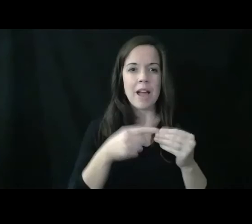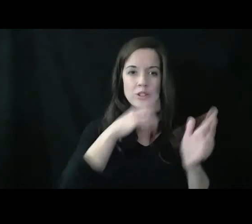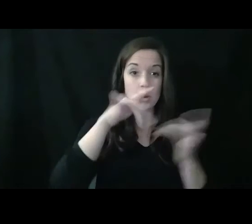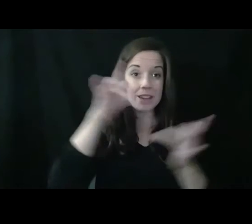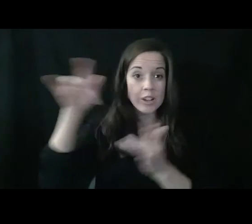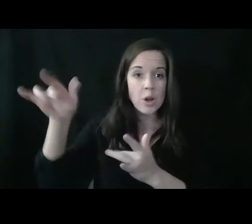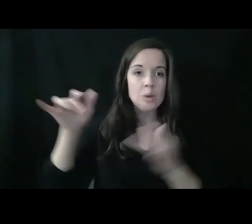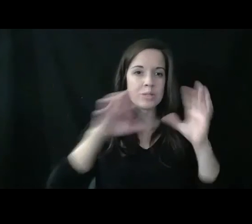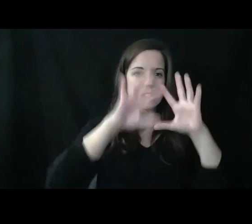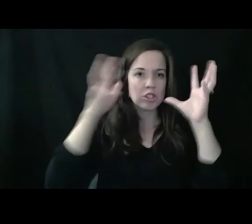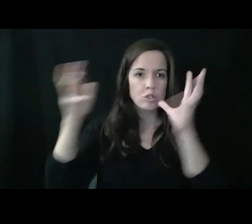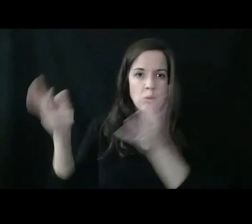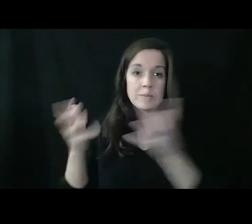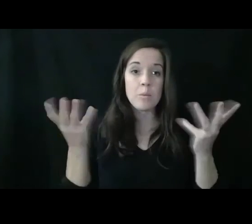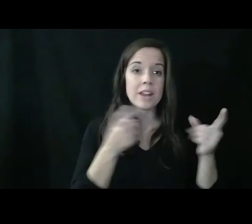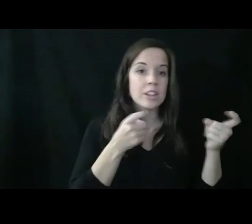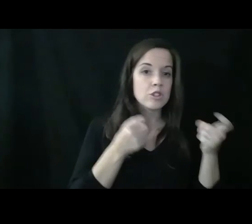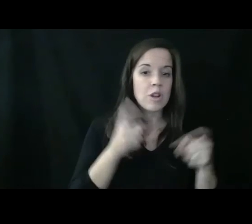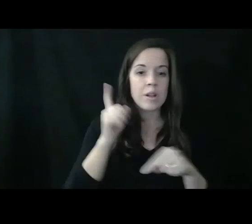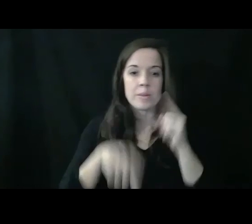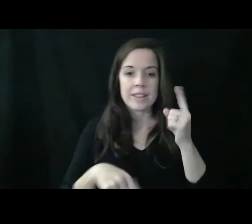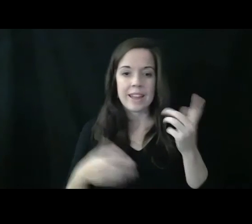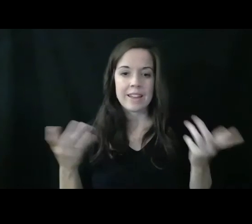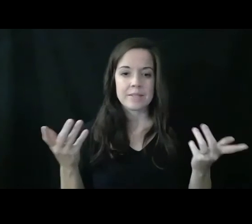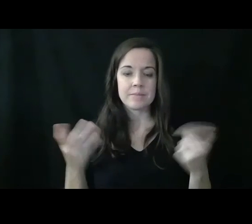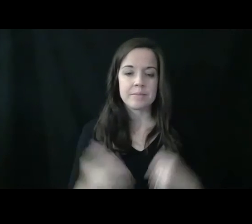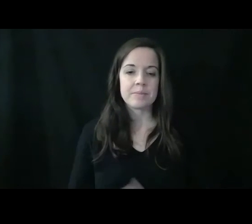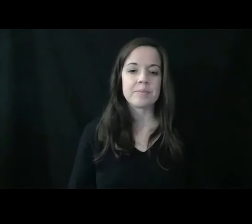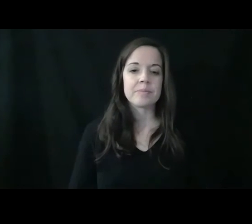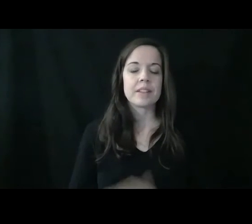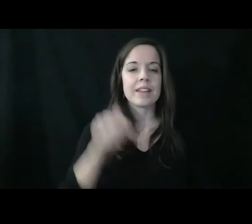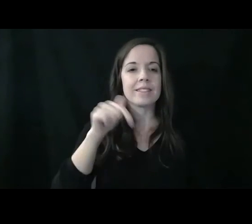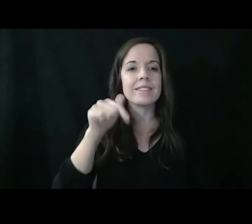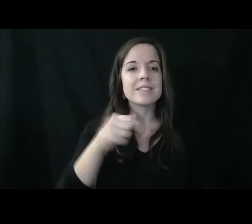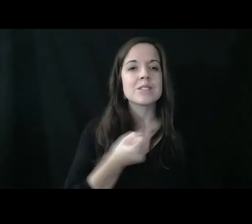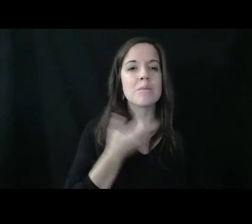what I could control and what I could not. So this is a poem about the vulnerability